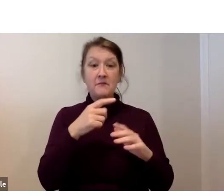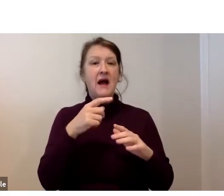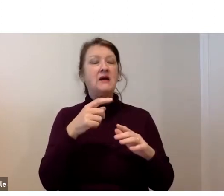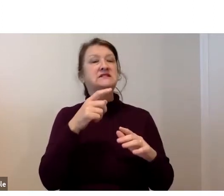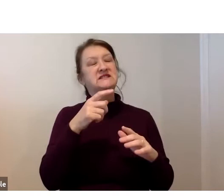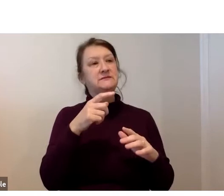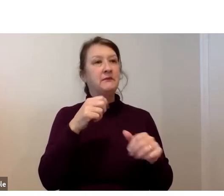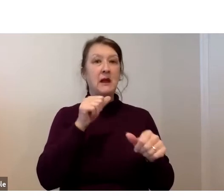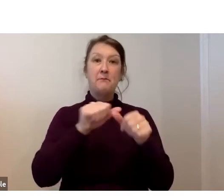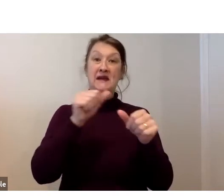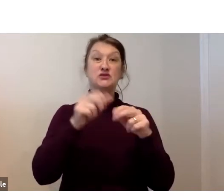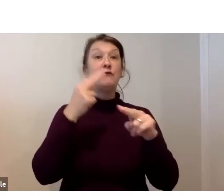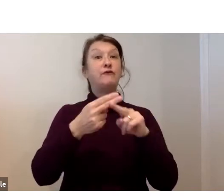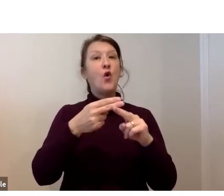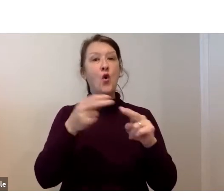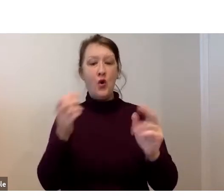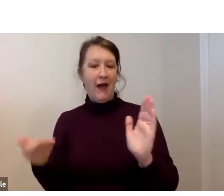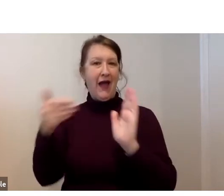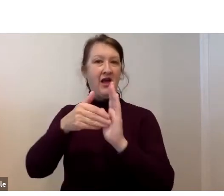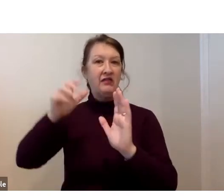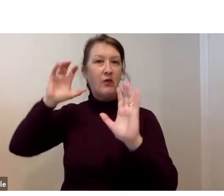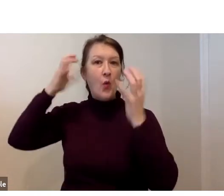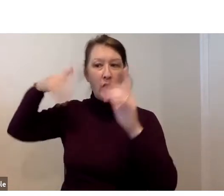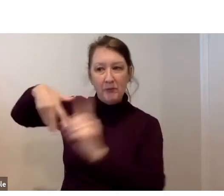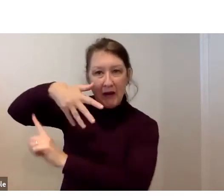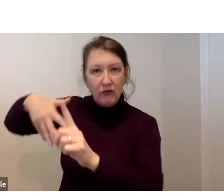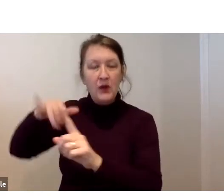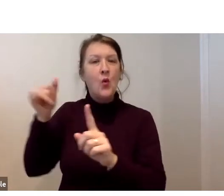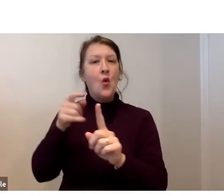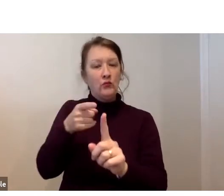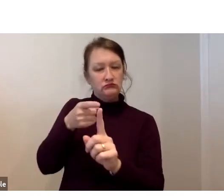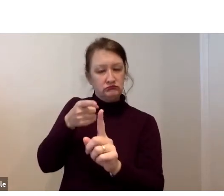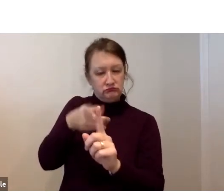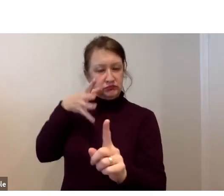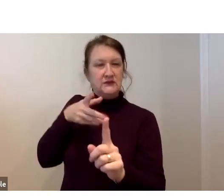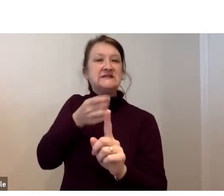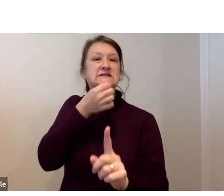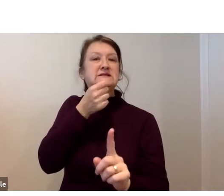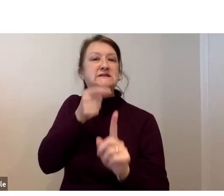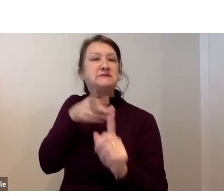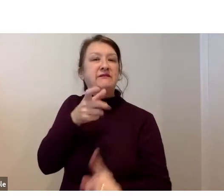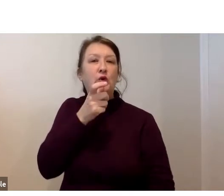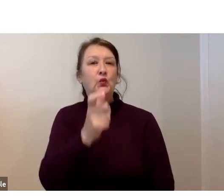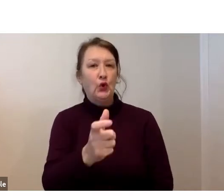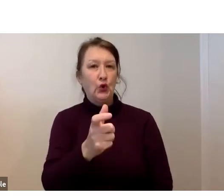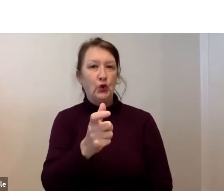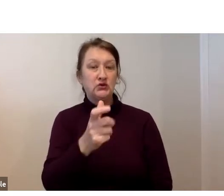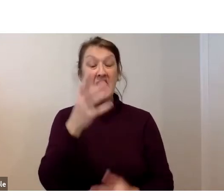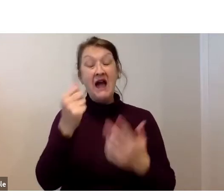audio and specific words. Then there are a few apps that are really good for on the go type stuff.